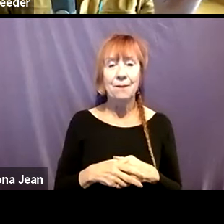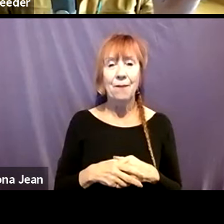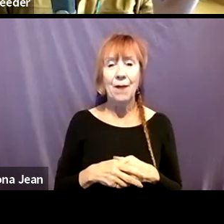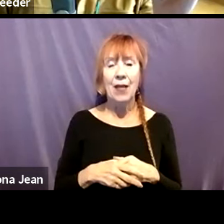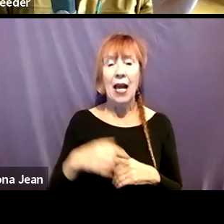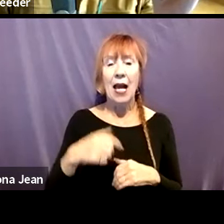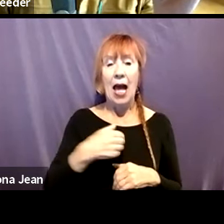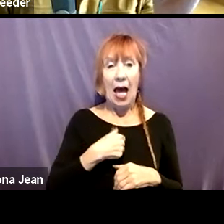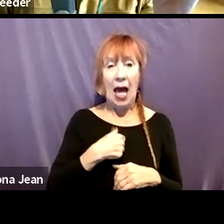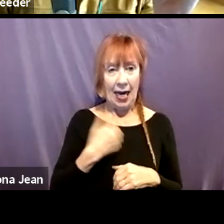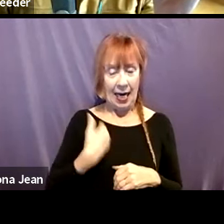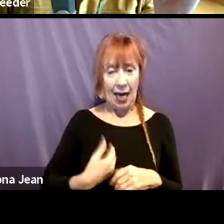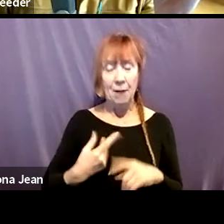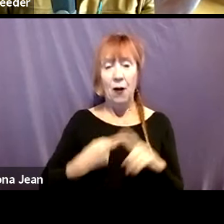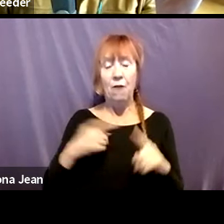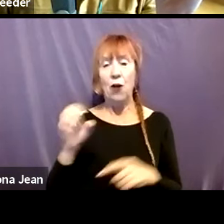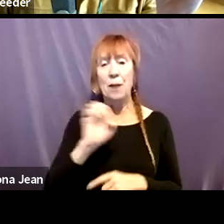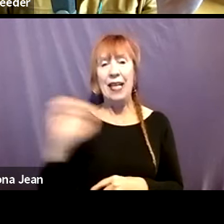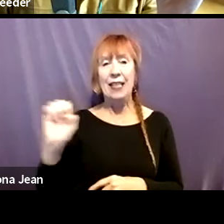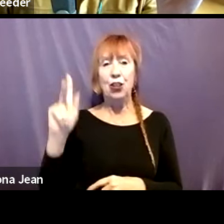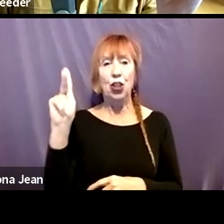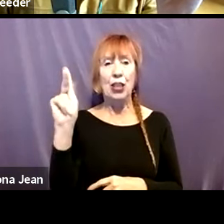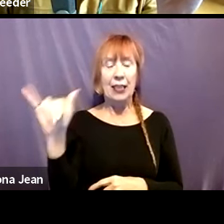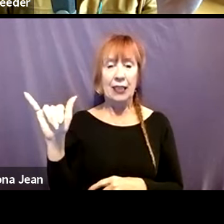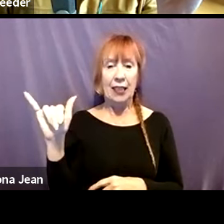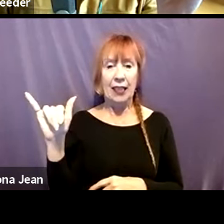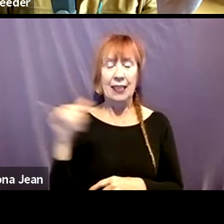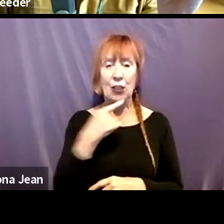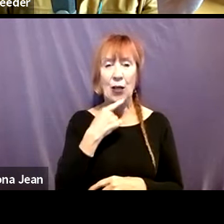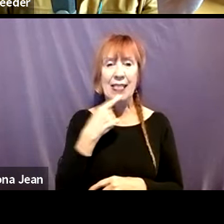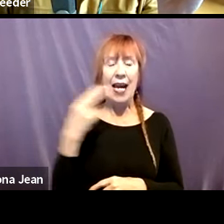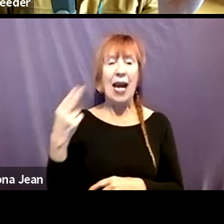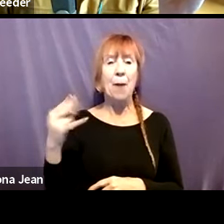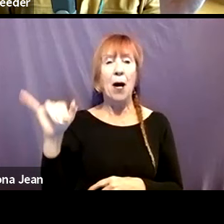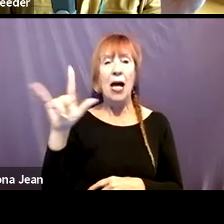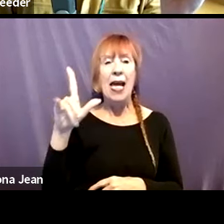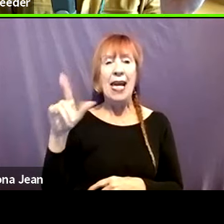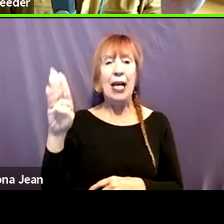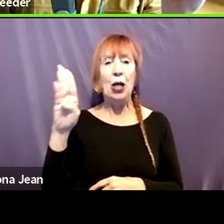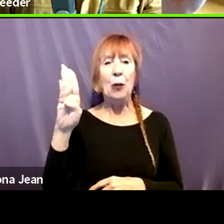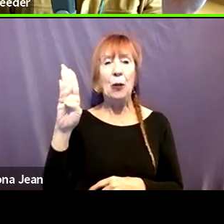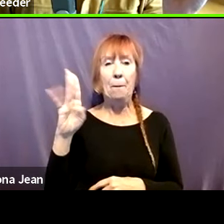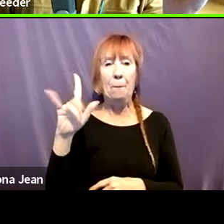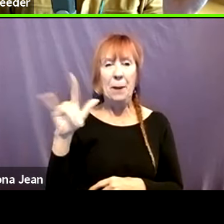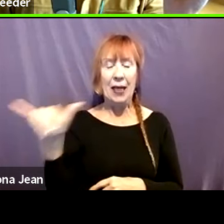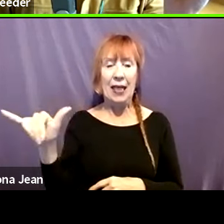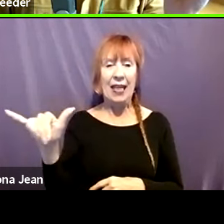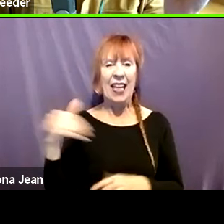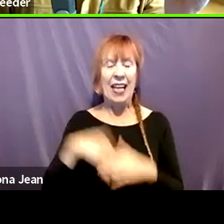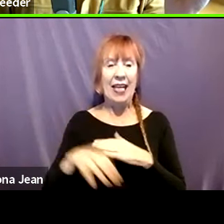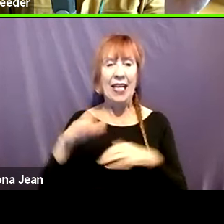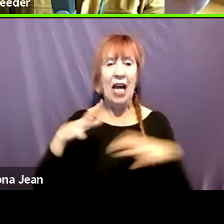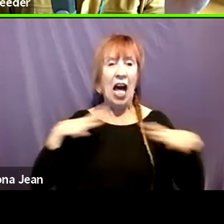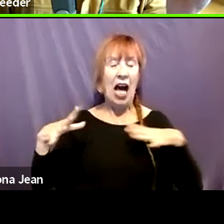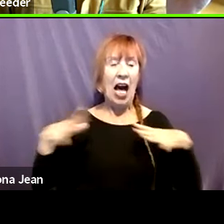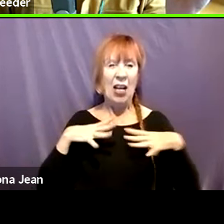I am from Eastern Kentucky, so I like to call myself a hillbilly in Hollywood, 'cause I kept on to my good ole Southern roots.